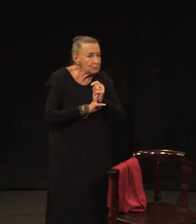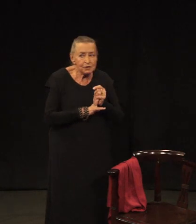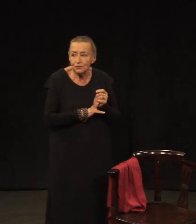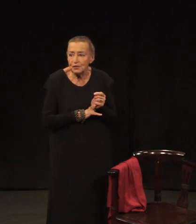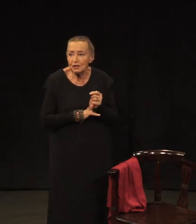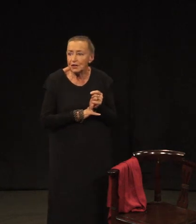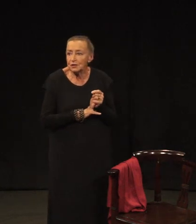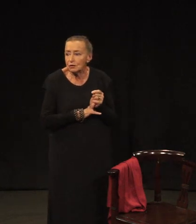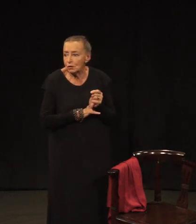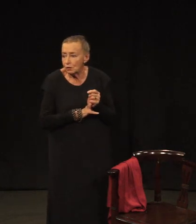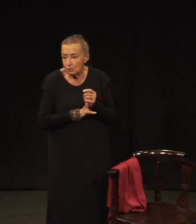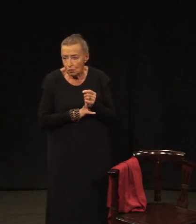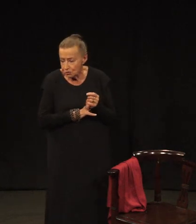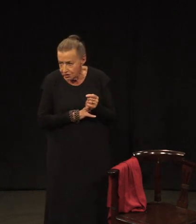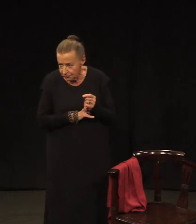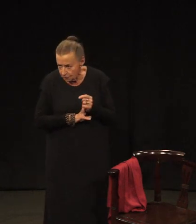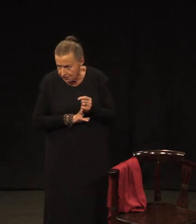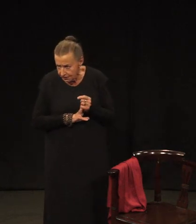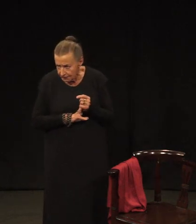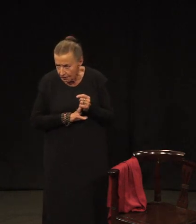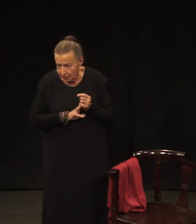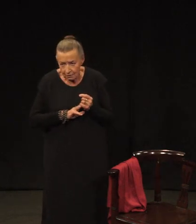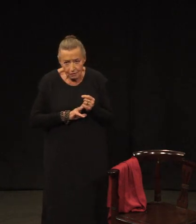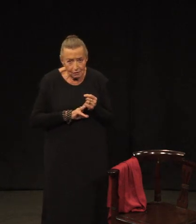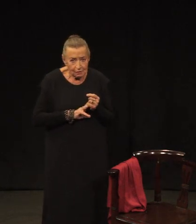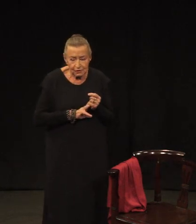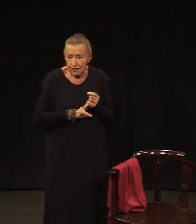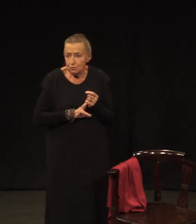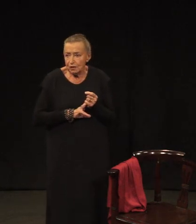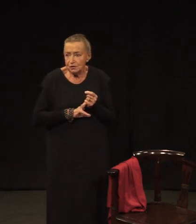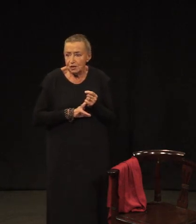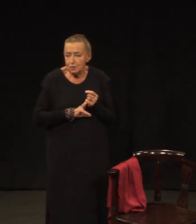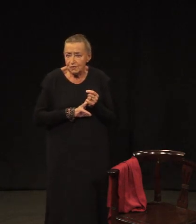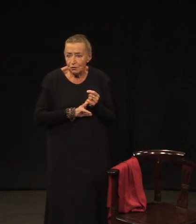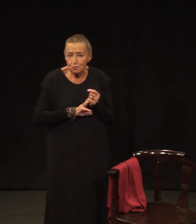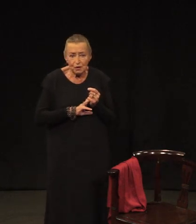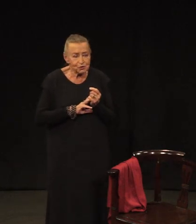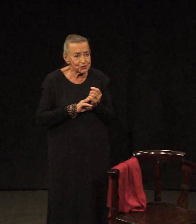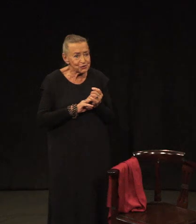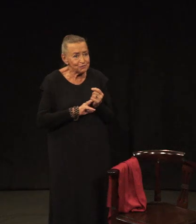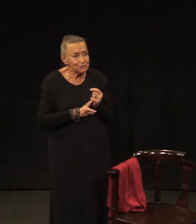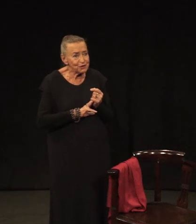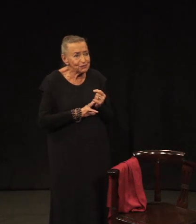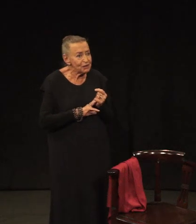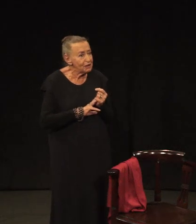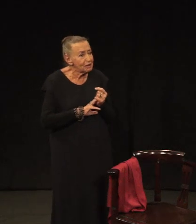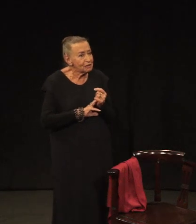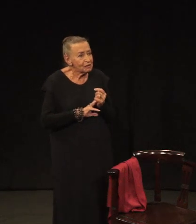In Lithuania, early in the day, unseen by men, girls often dress that way.